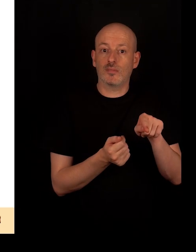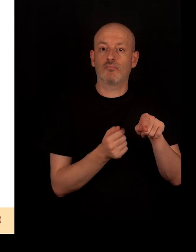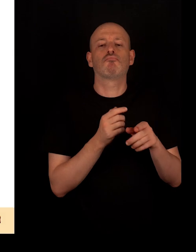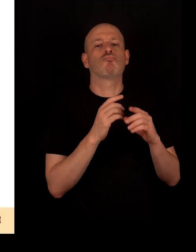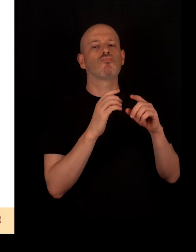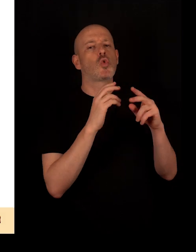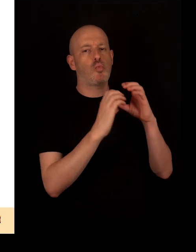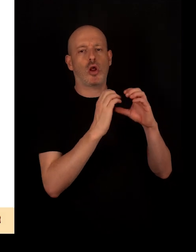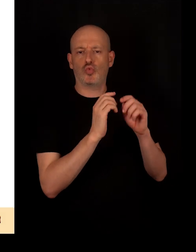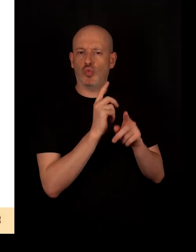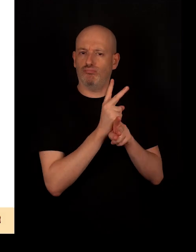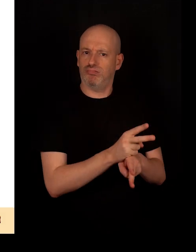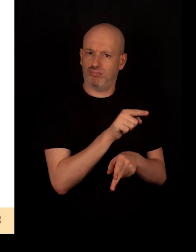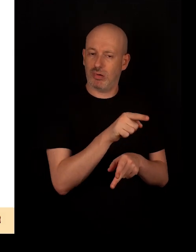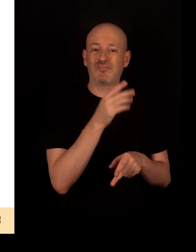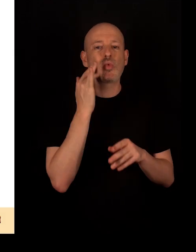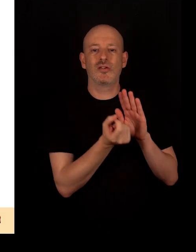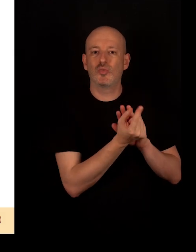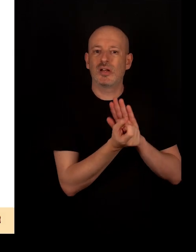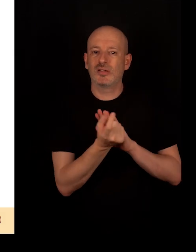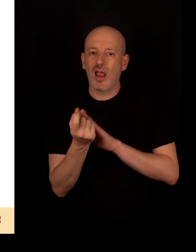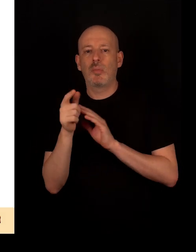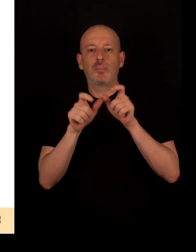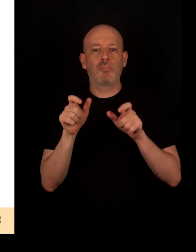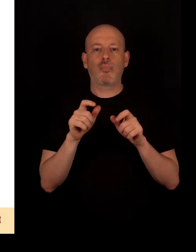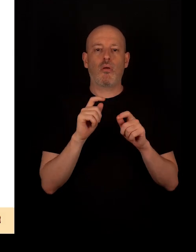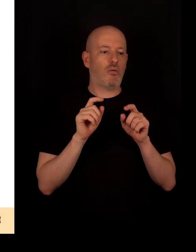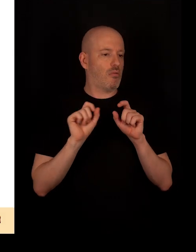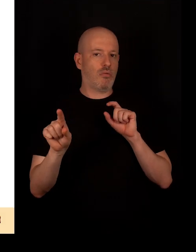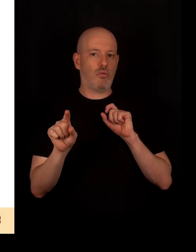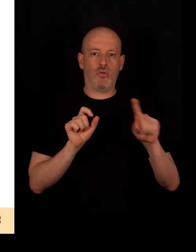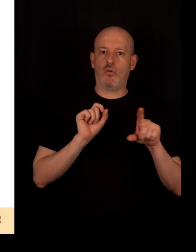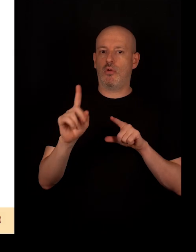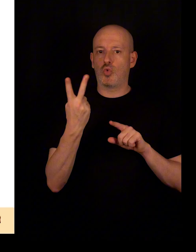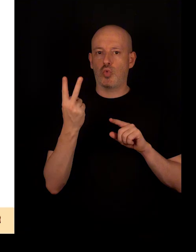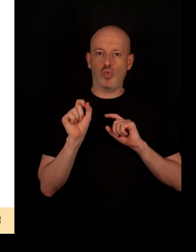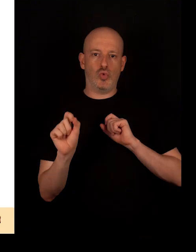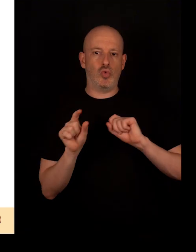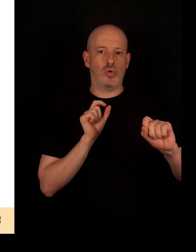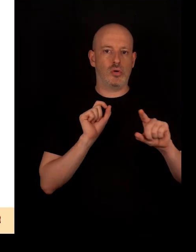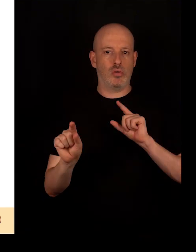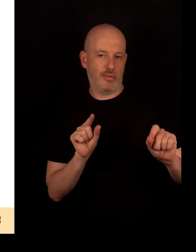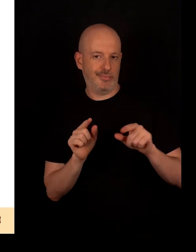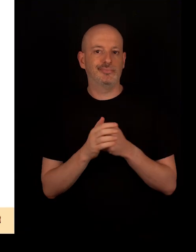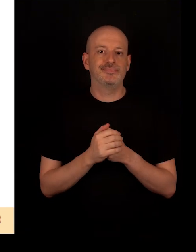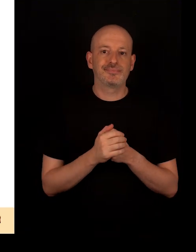to continue the communication there. Because sometimes people are posting in both applications.